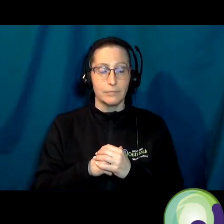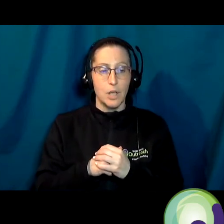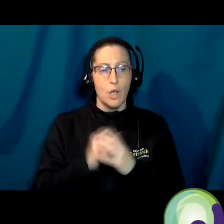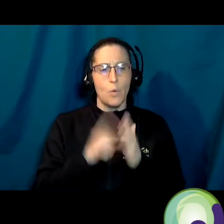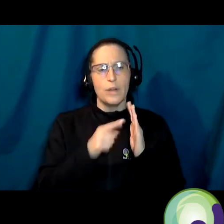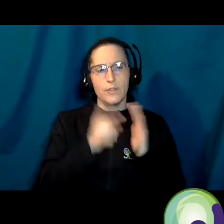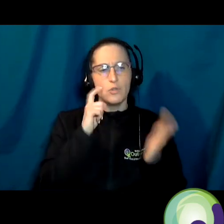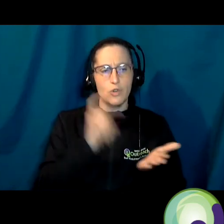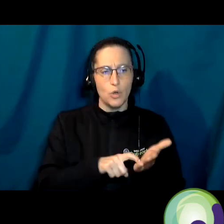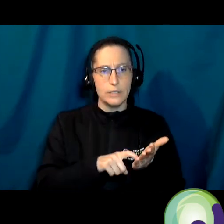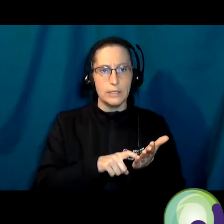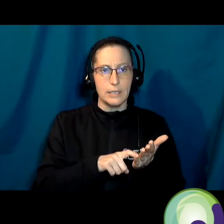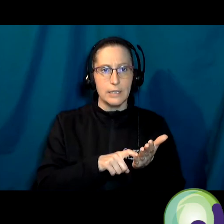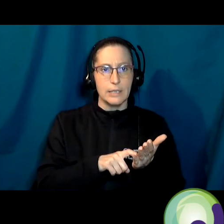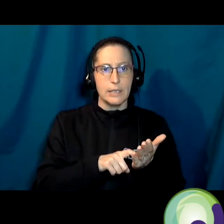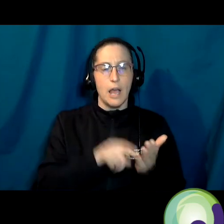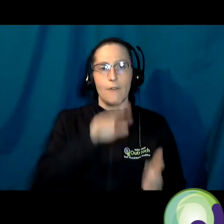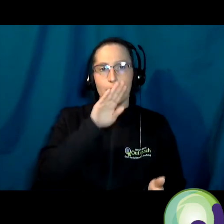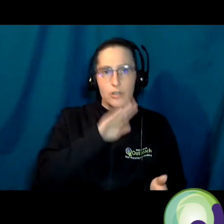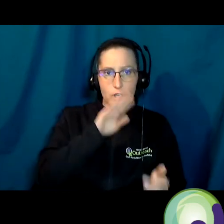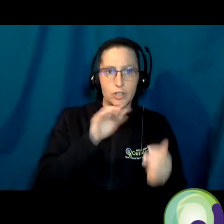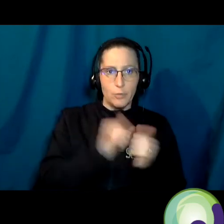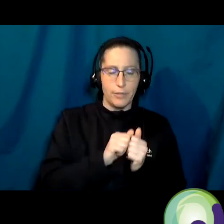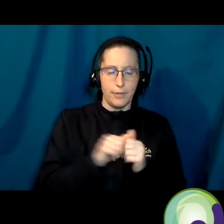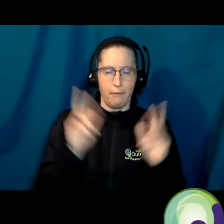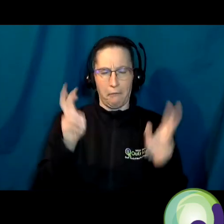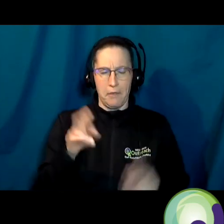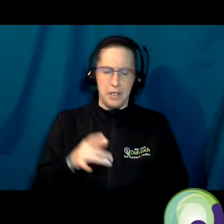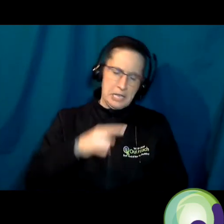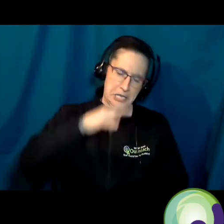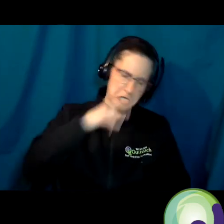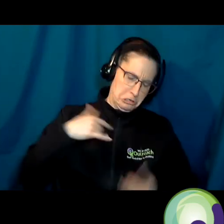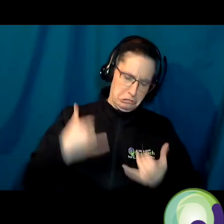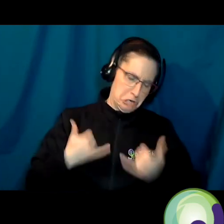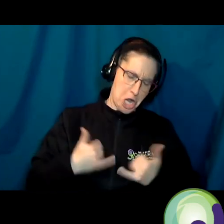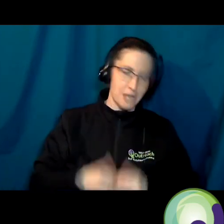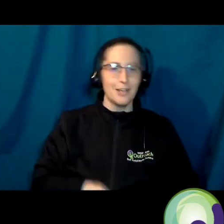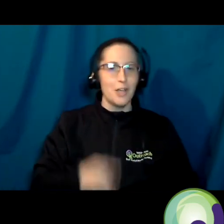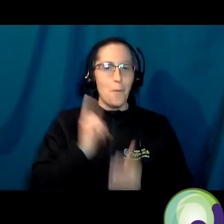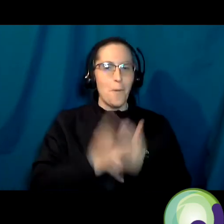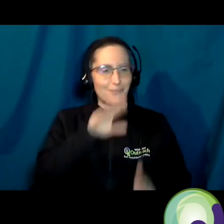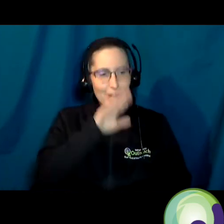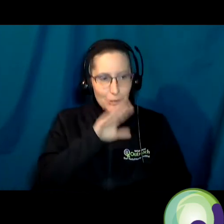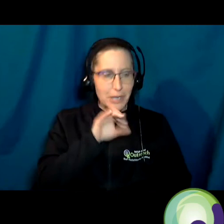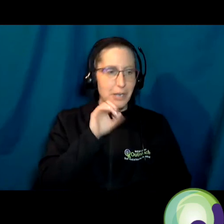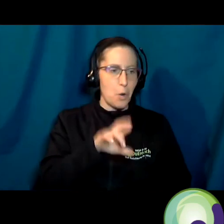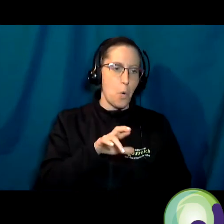as a particular frustration with kids today, are there anything that are frustrating? Or that you